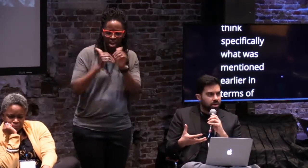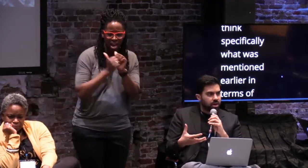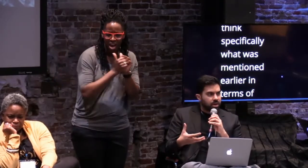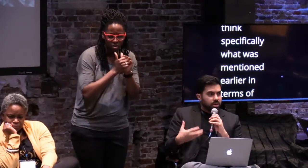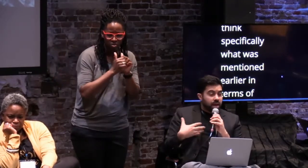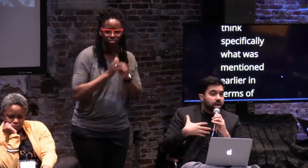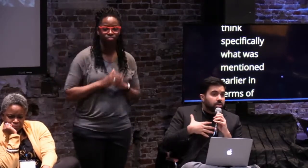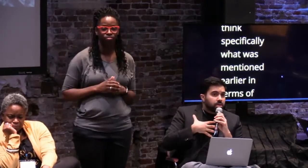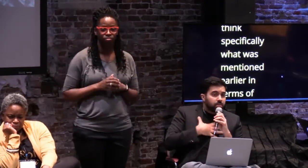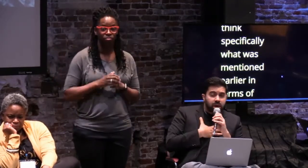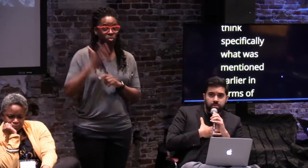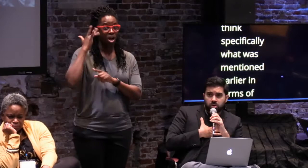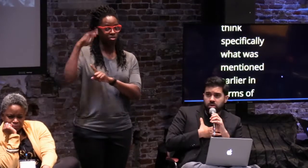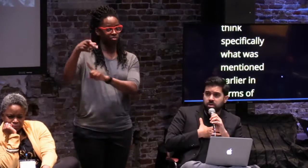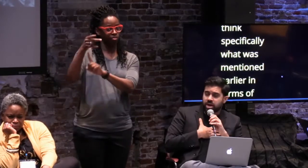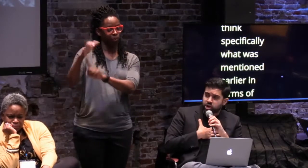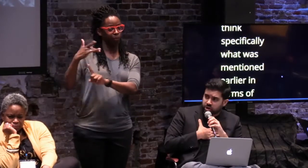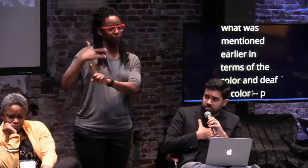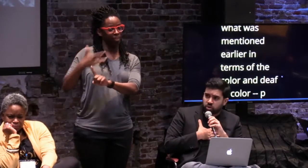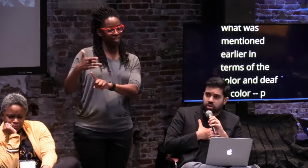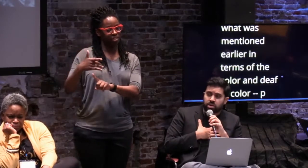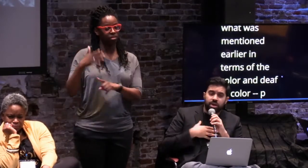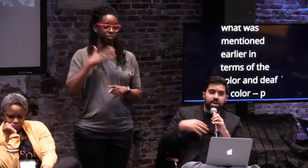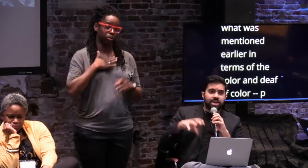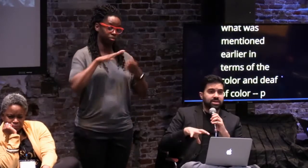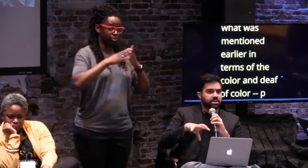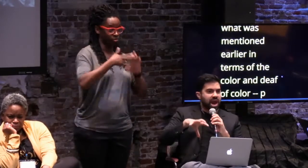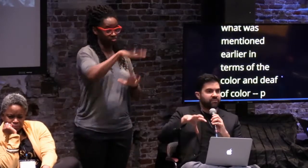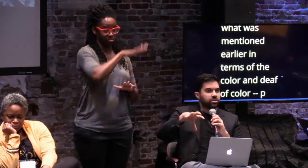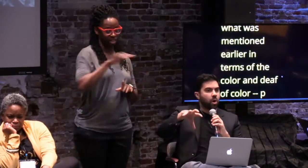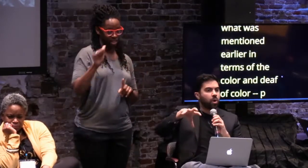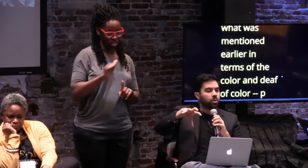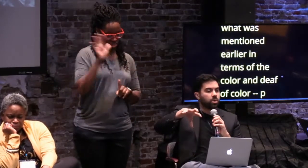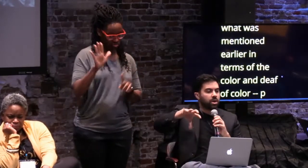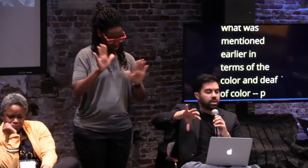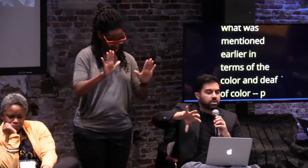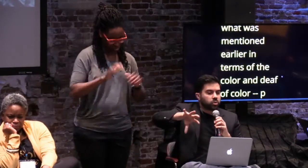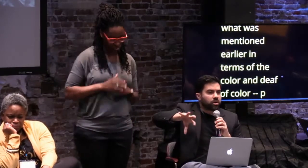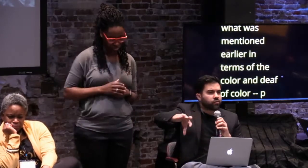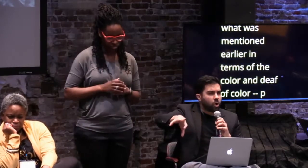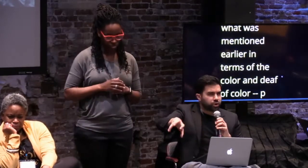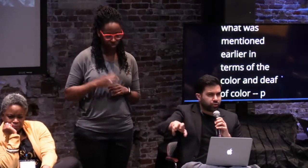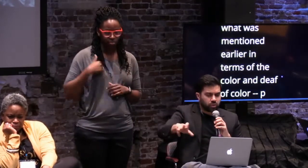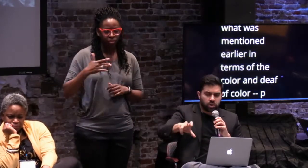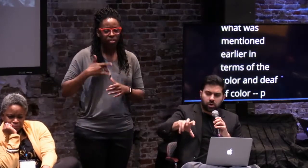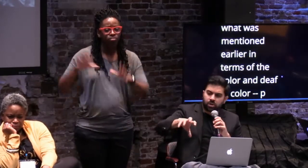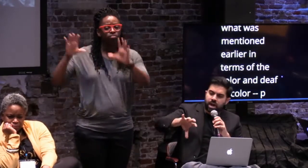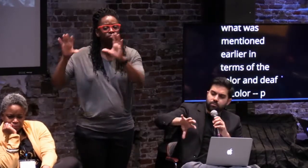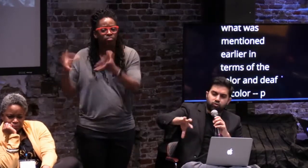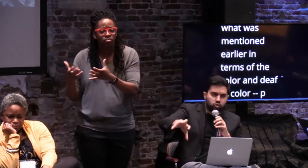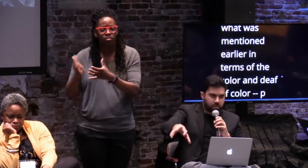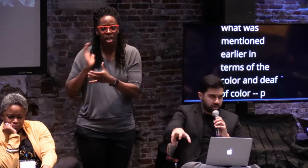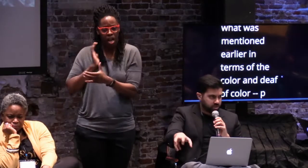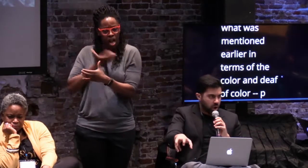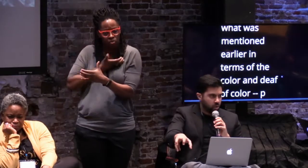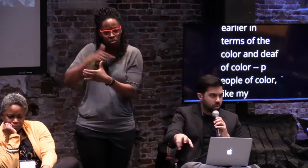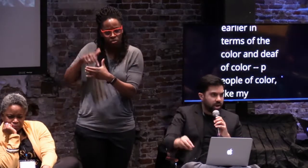like my community, the Asian community tends to have its own sort of cultural group on its own,